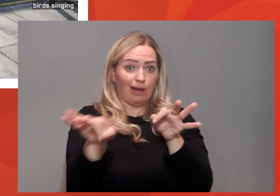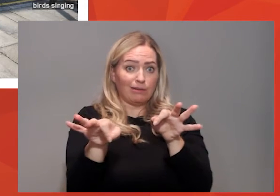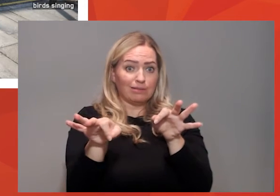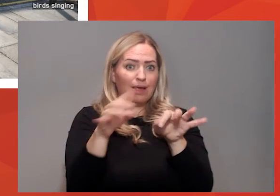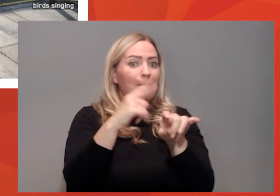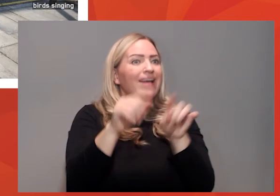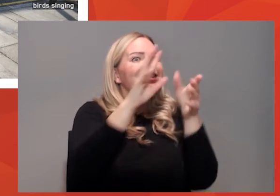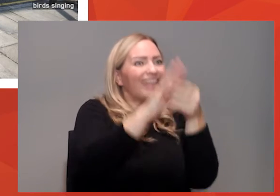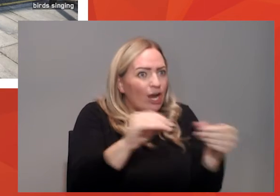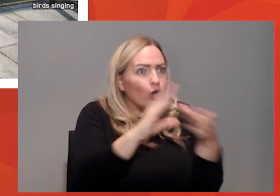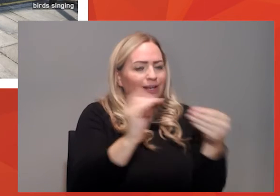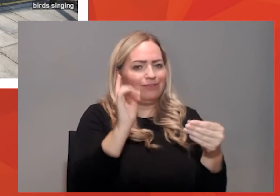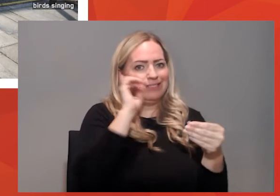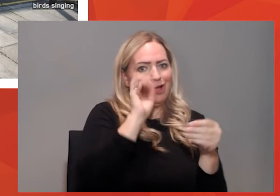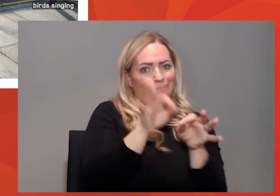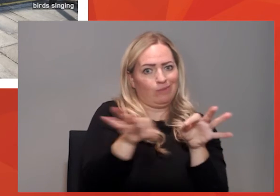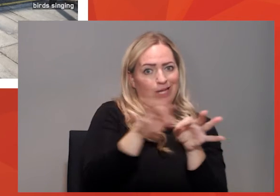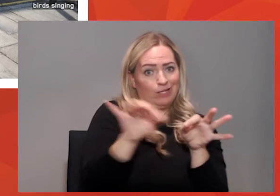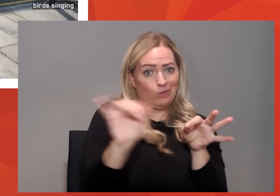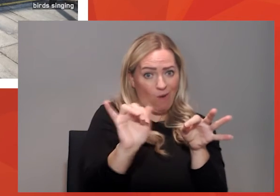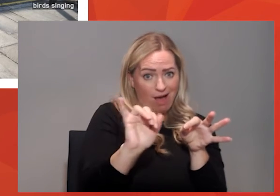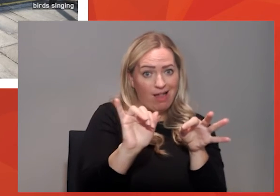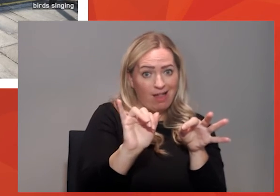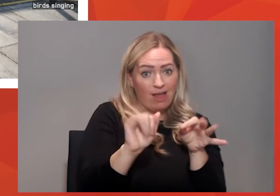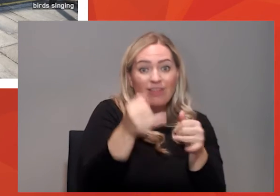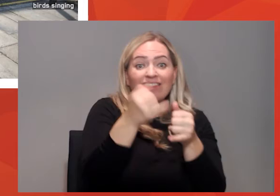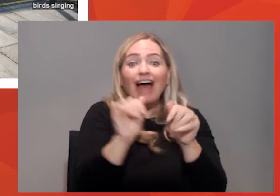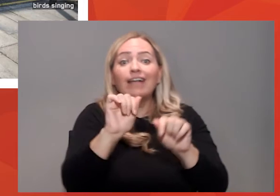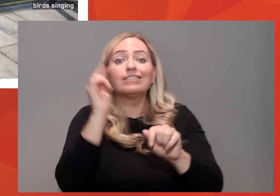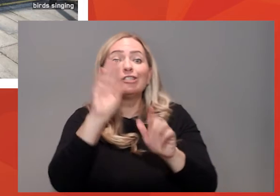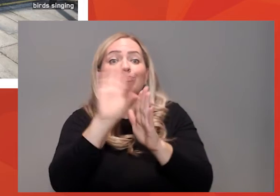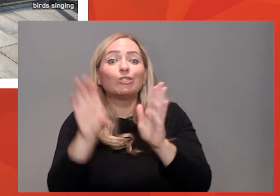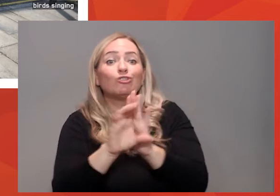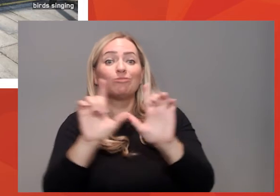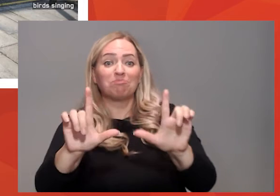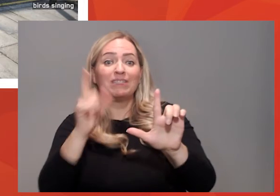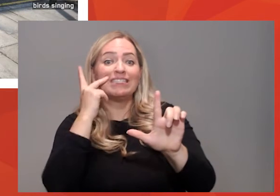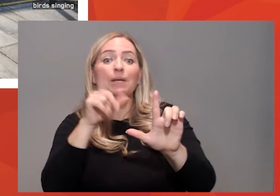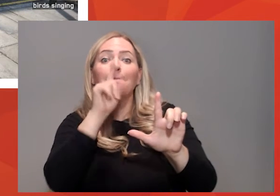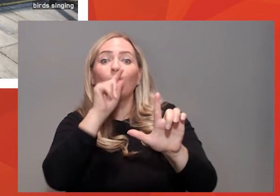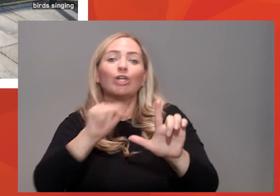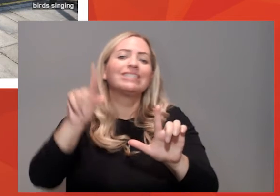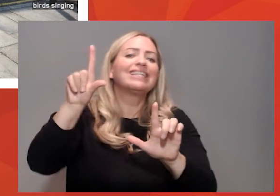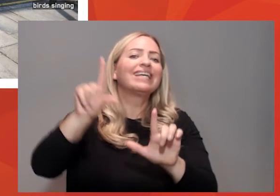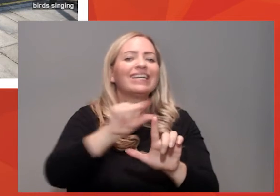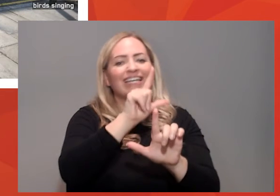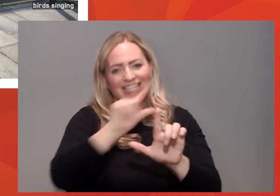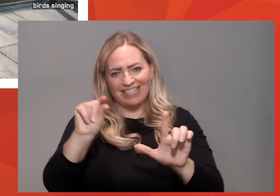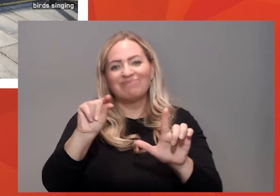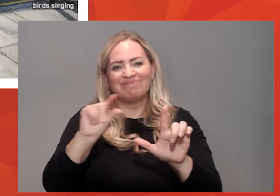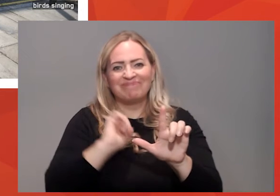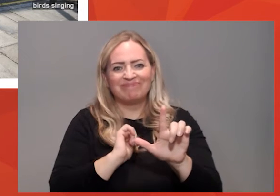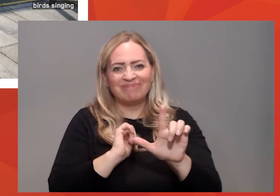but narrative sound subtitles as well. As on the last screenshot we can see this "birds singing" feature.